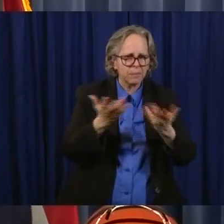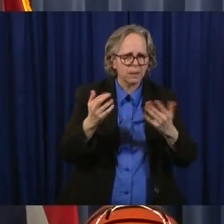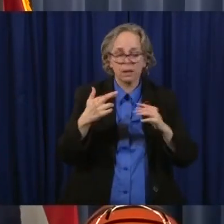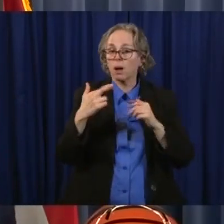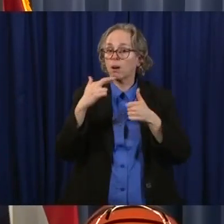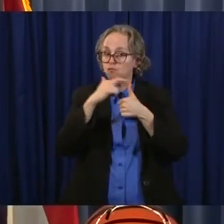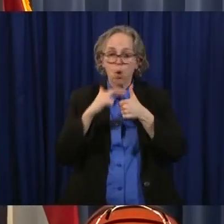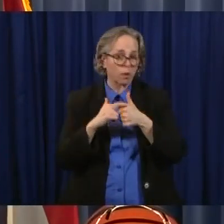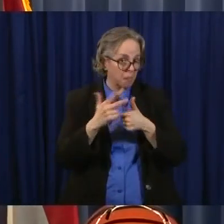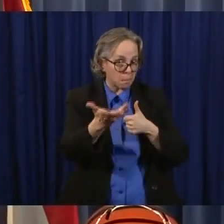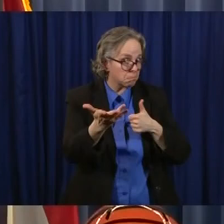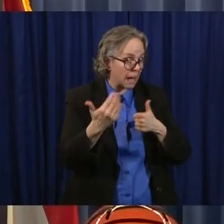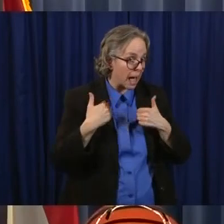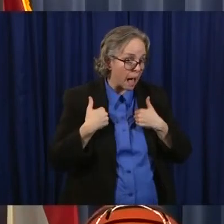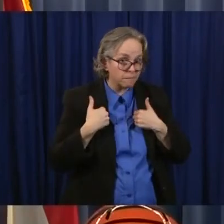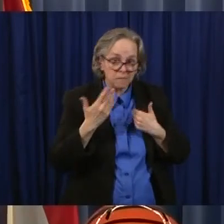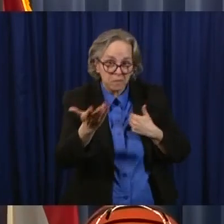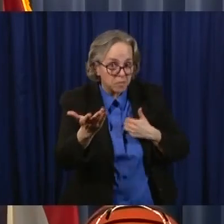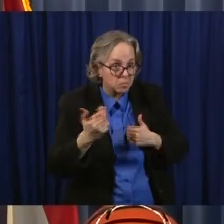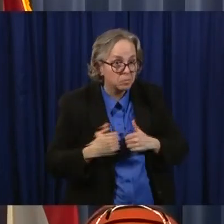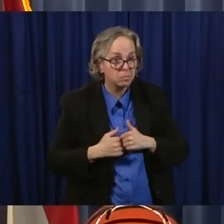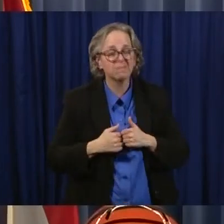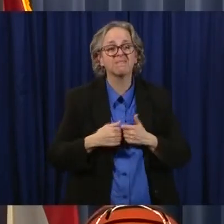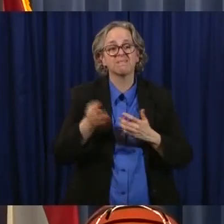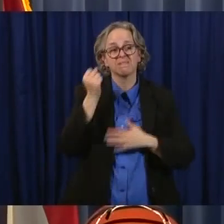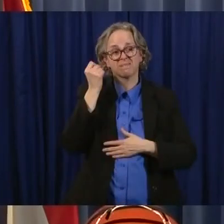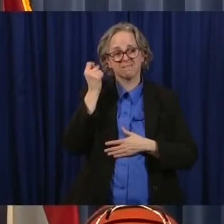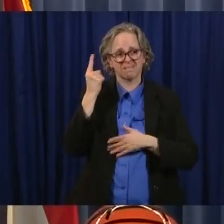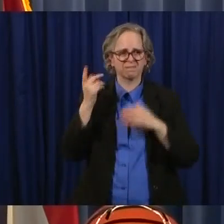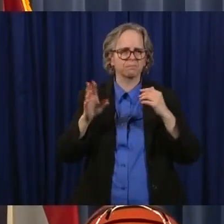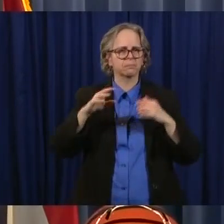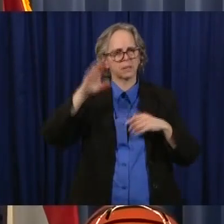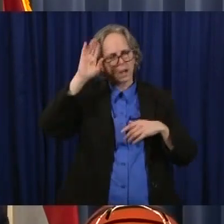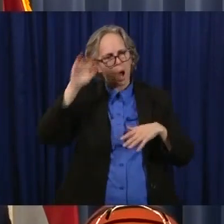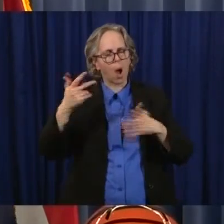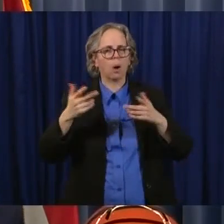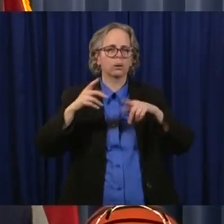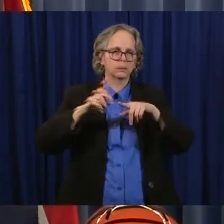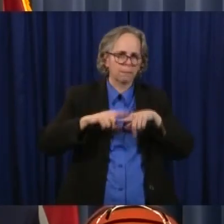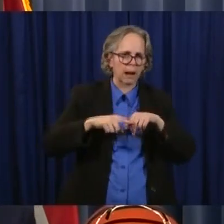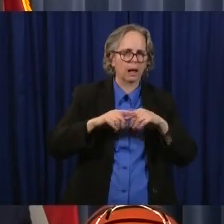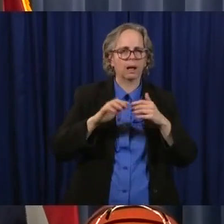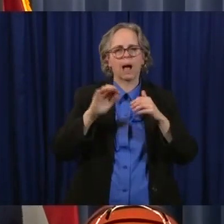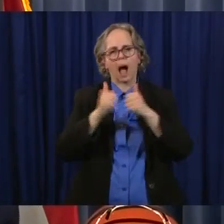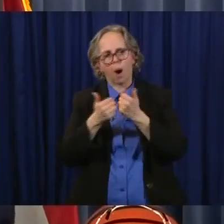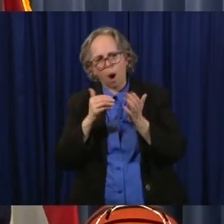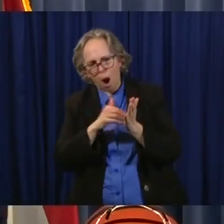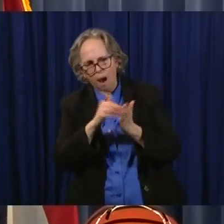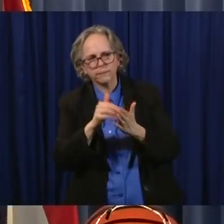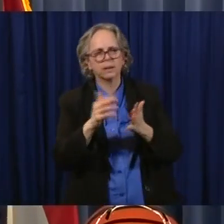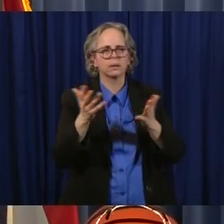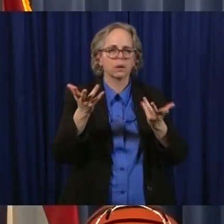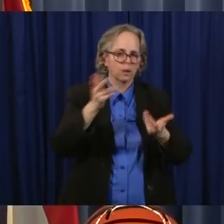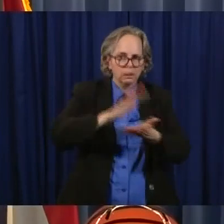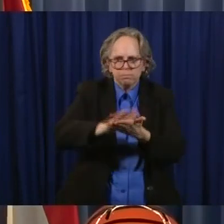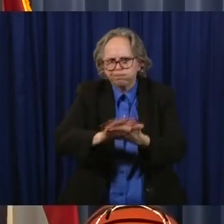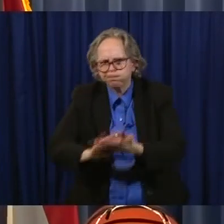HERE, MADE OUT OF WOOD, ON DIFFERENT SURFACES. YOU HAD DIFFERENT SURFACES UP THERE BEFORE. IS THERE ANY RULE OF THUMB?